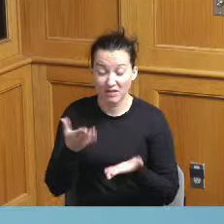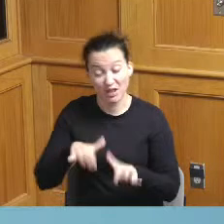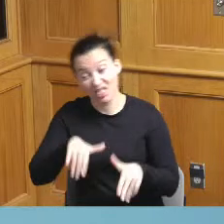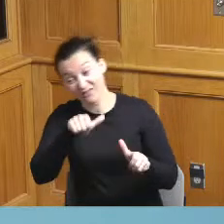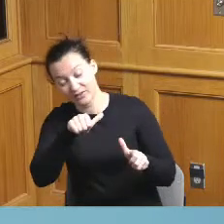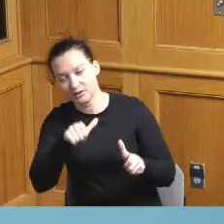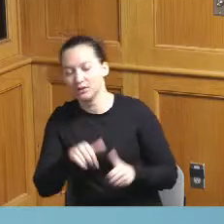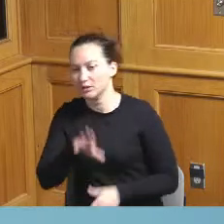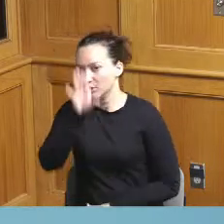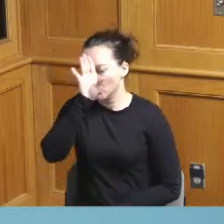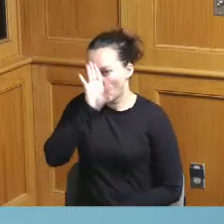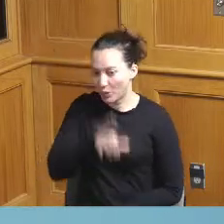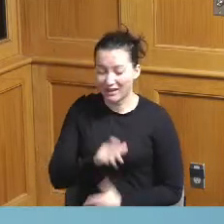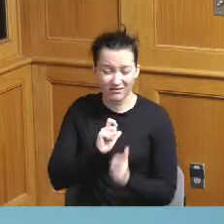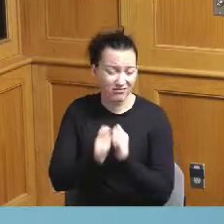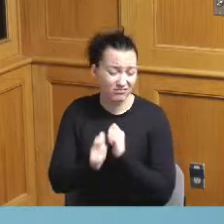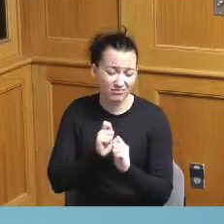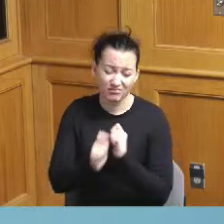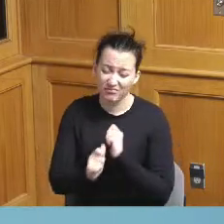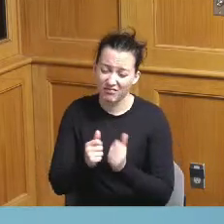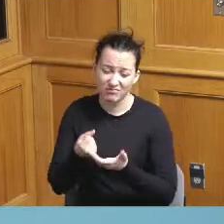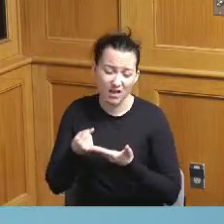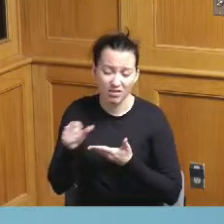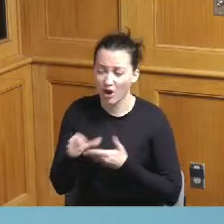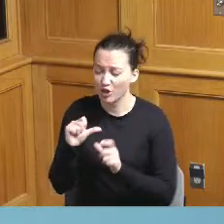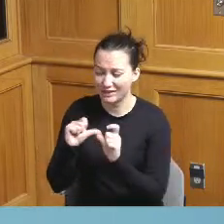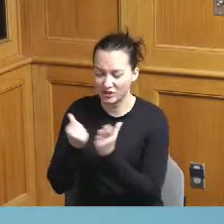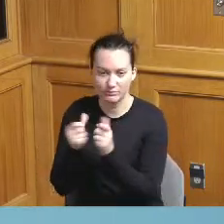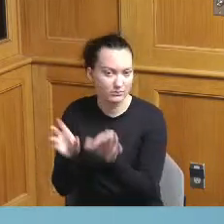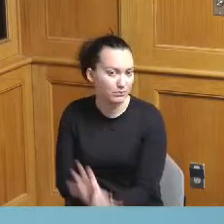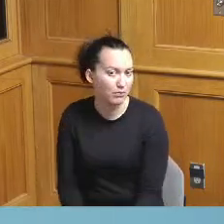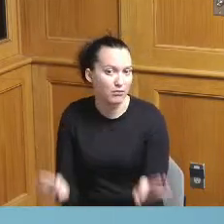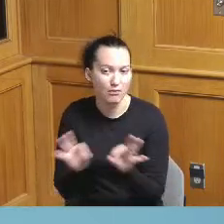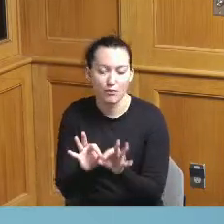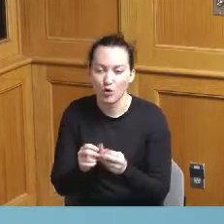we knew holding a competitive salary to our other County agencies was vital for employee retention